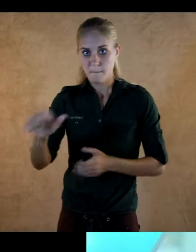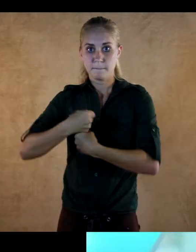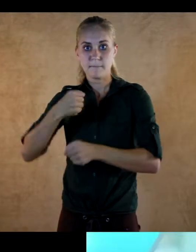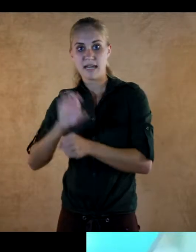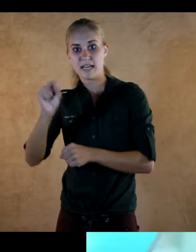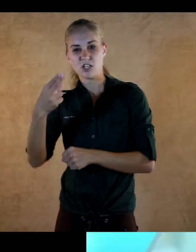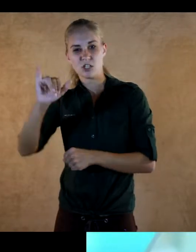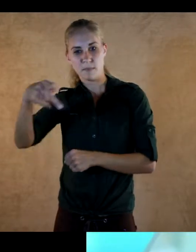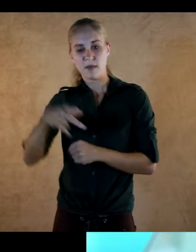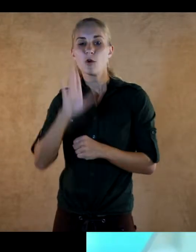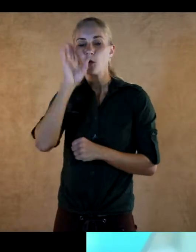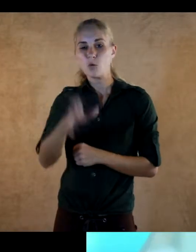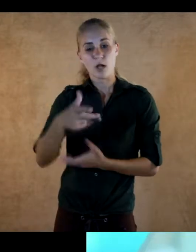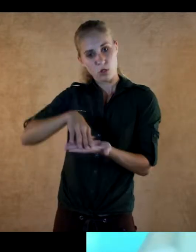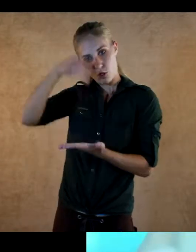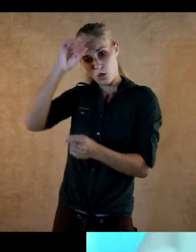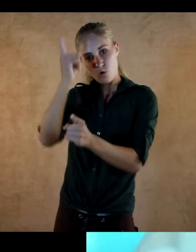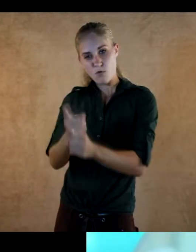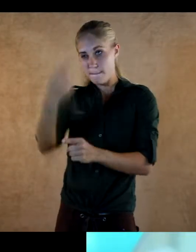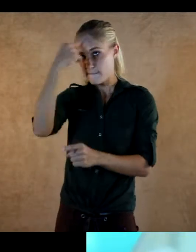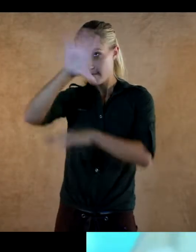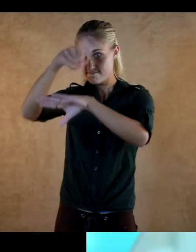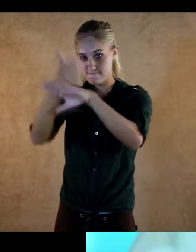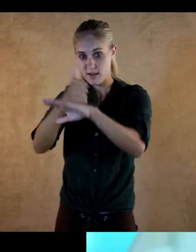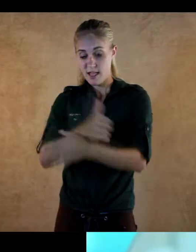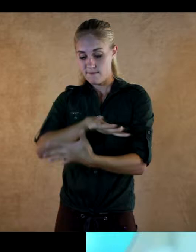You'll learn the right mindsets to success, the five landmines to avoid,